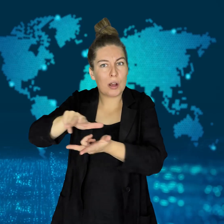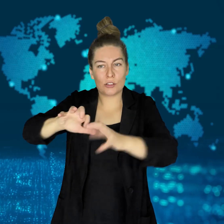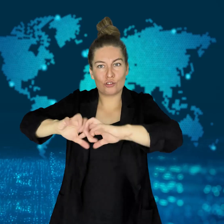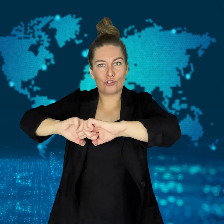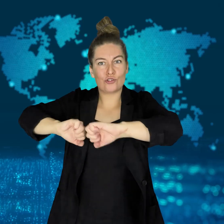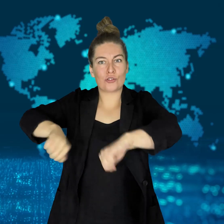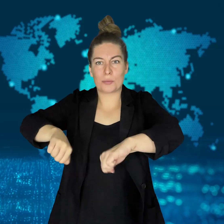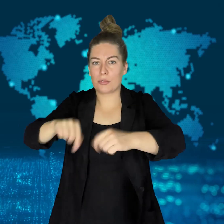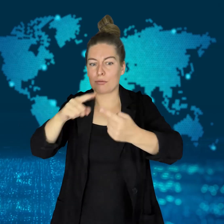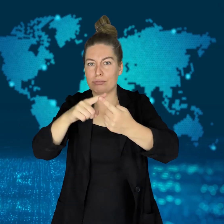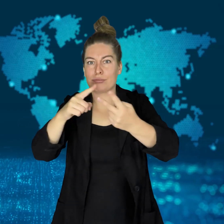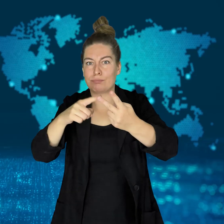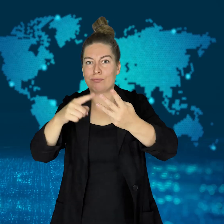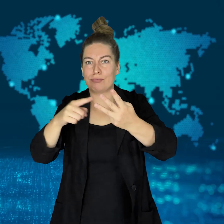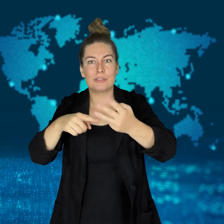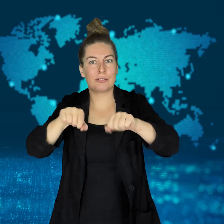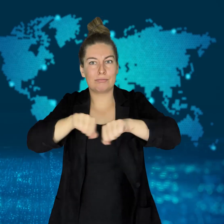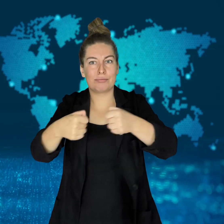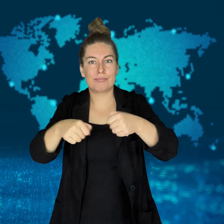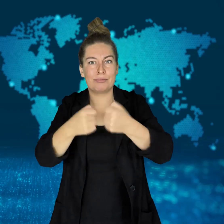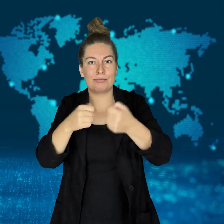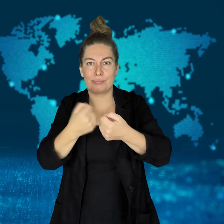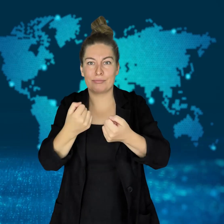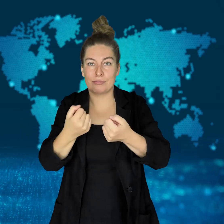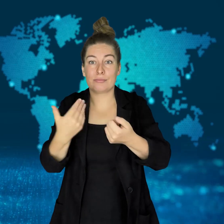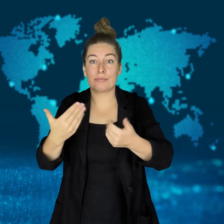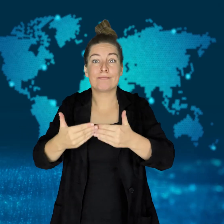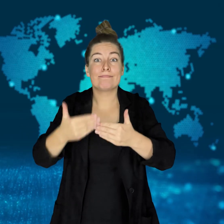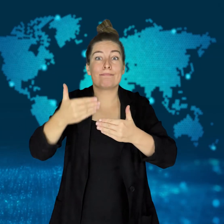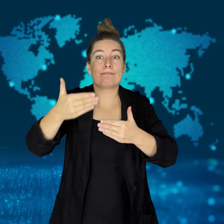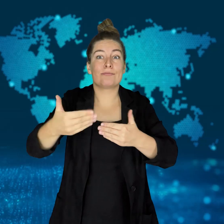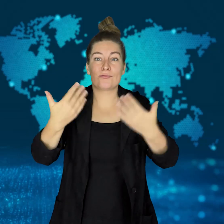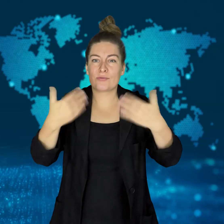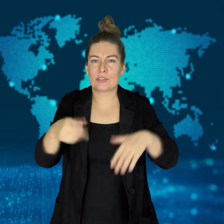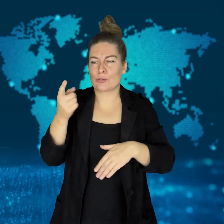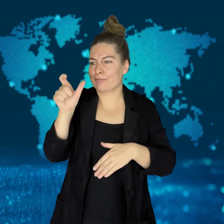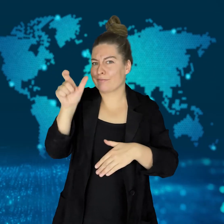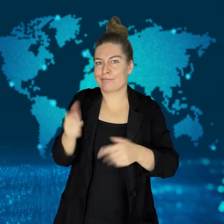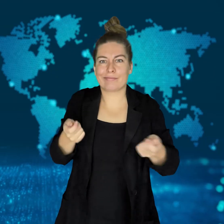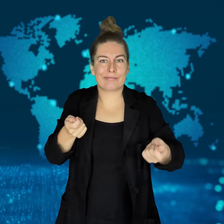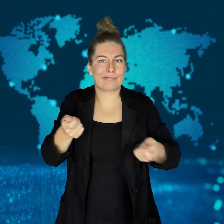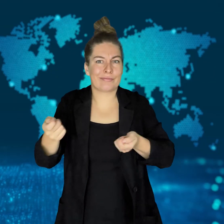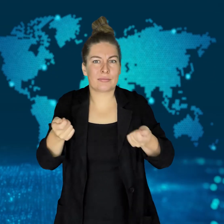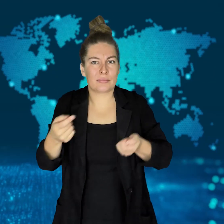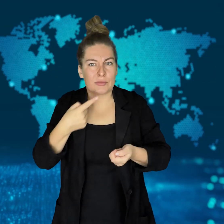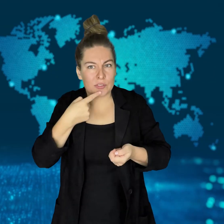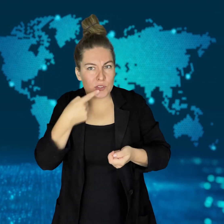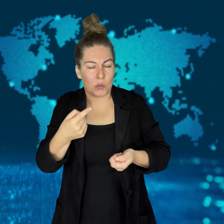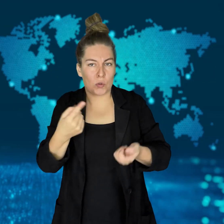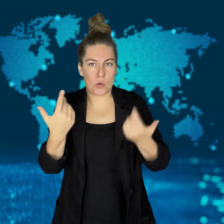and with aggravated sexual assault.